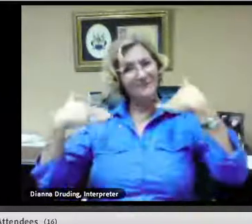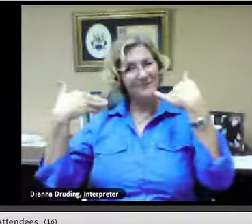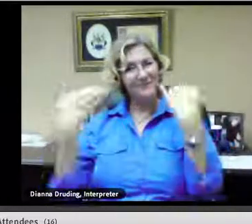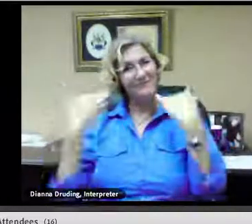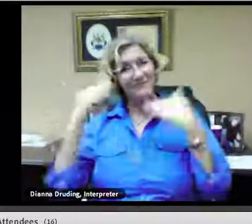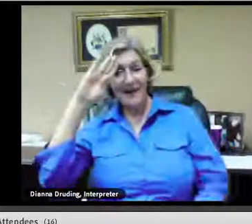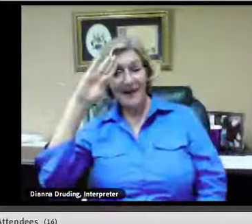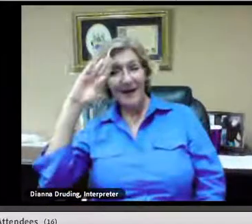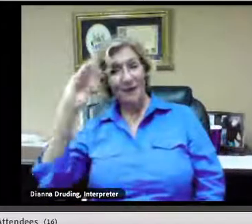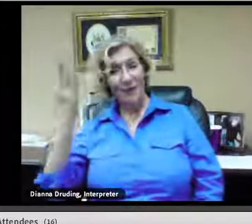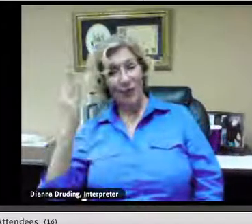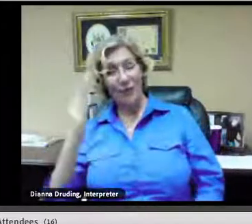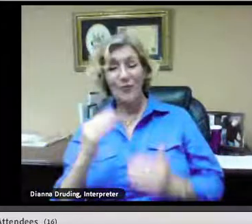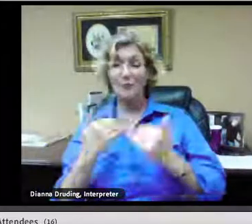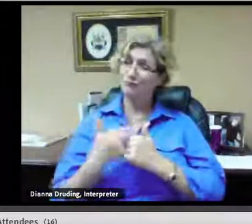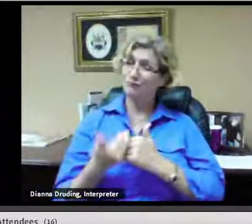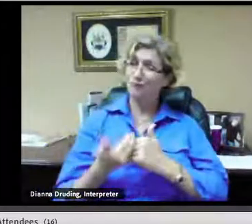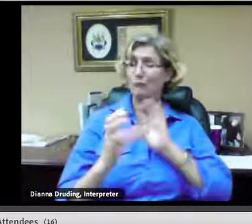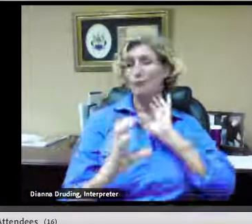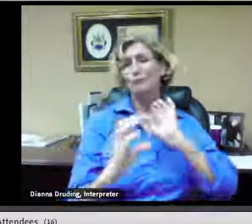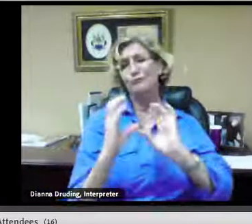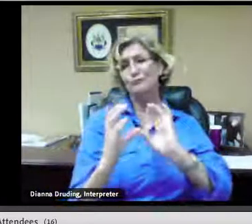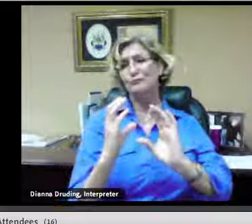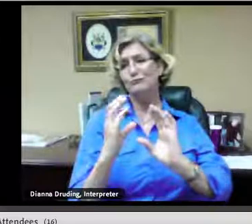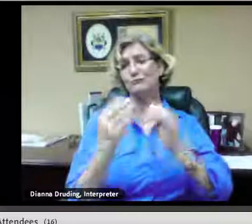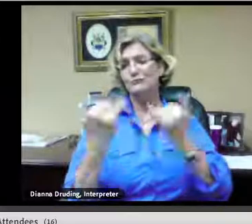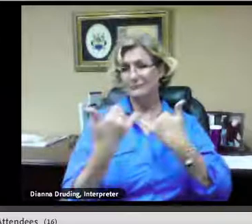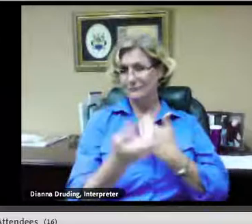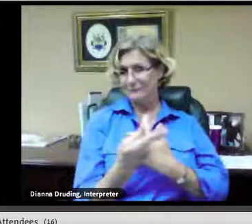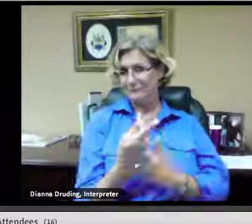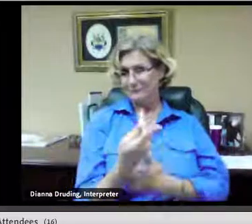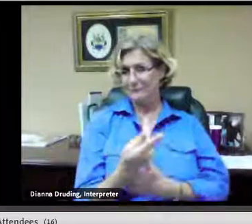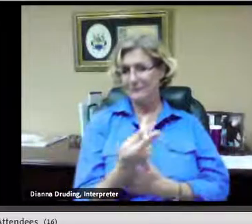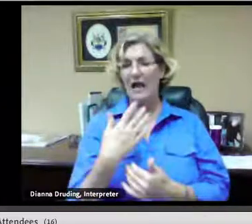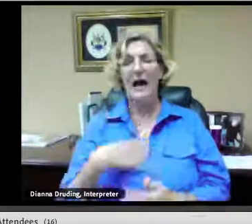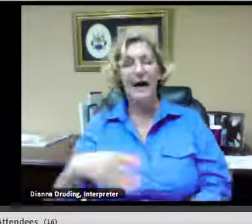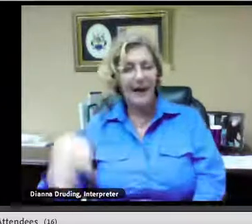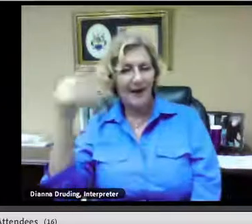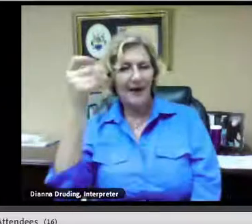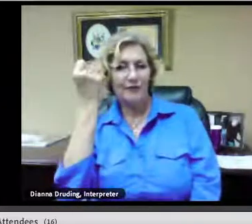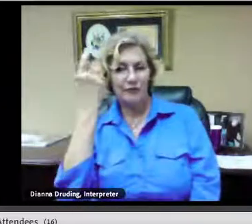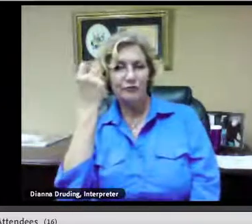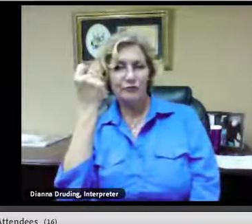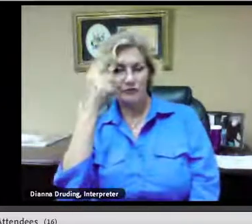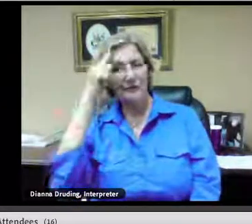with you right away? I understand, you know, we've got -- always are multitasking and have multiple things